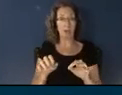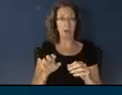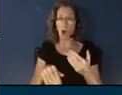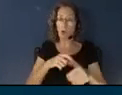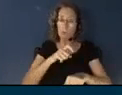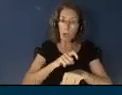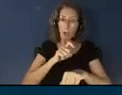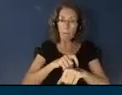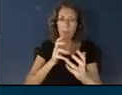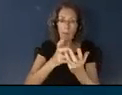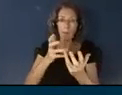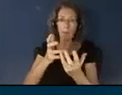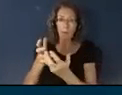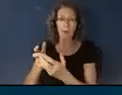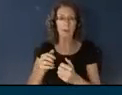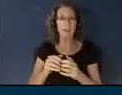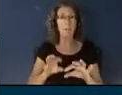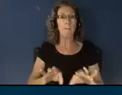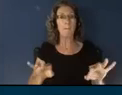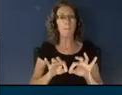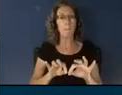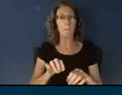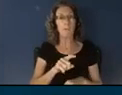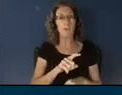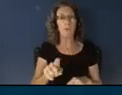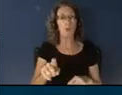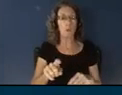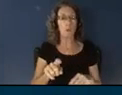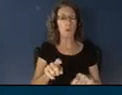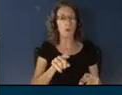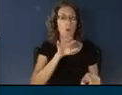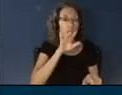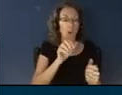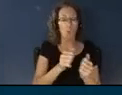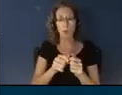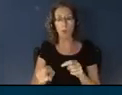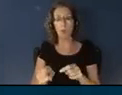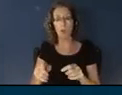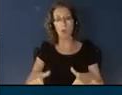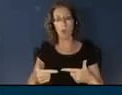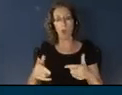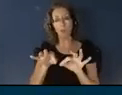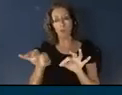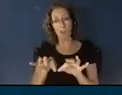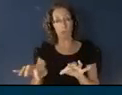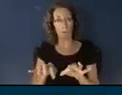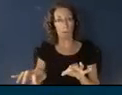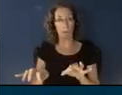important thing is that you sync the recording with the the live transcribe transcription